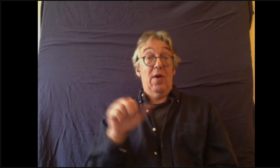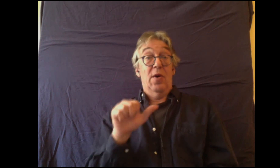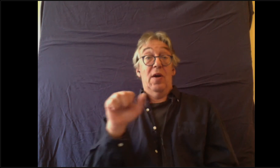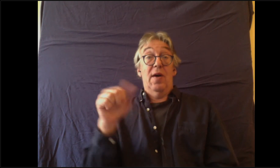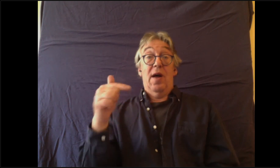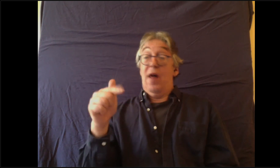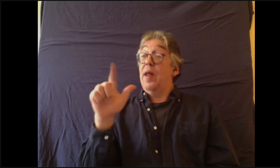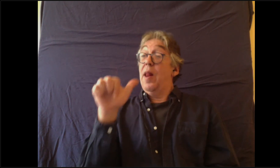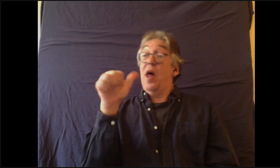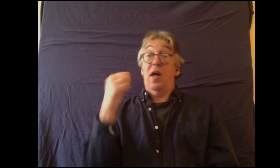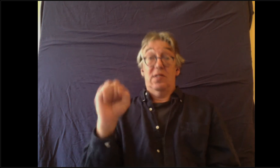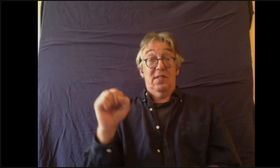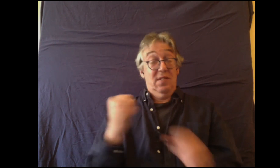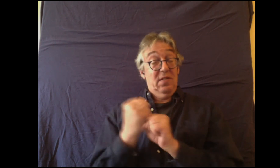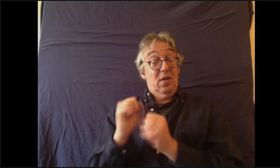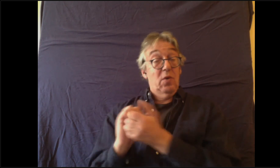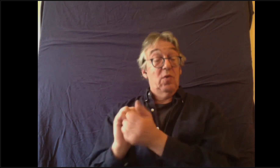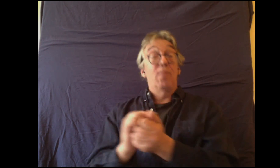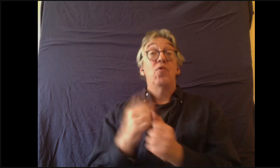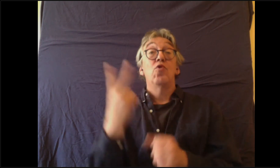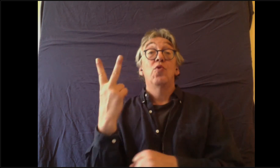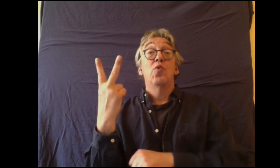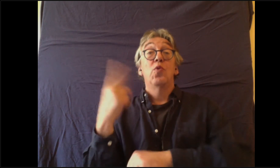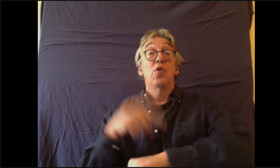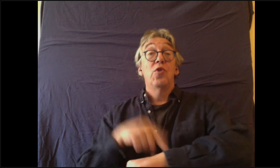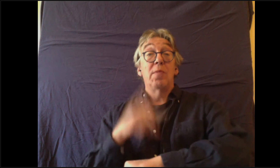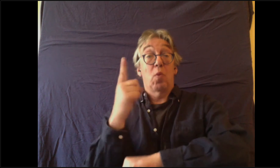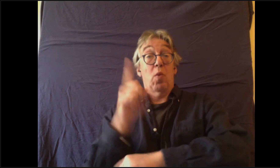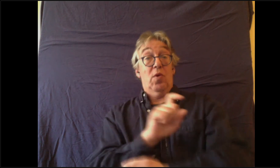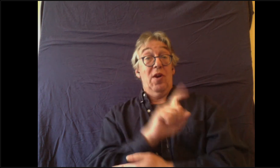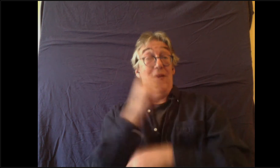twice a year for mainstream NGOs.